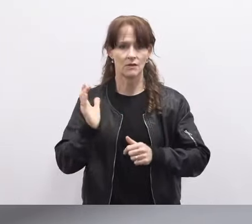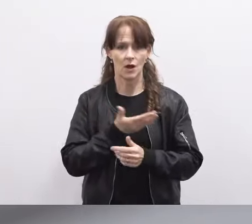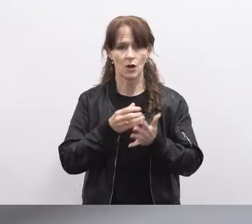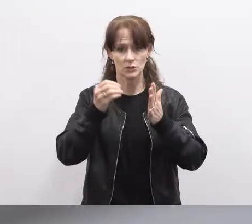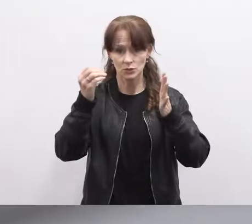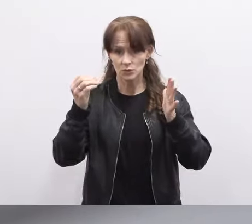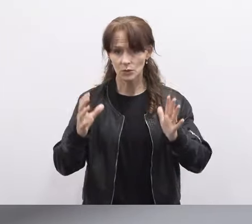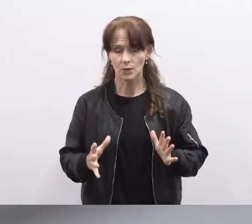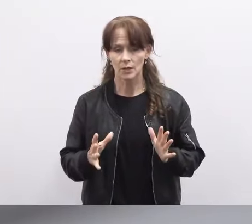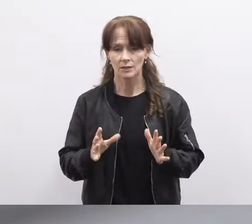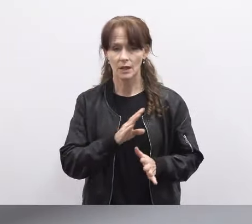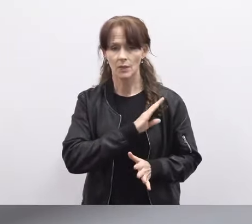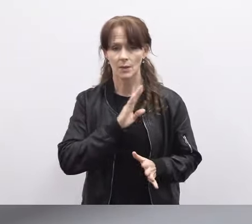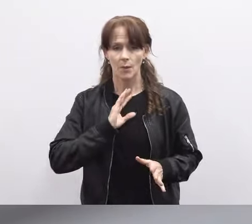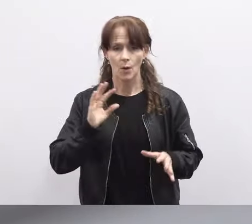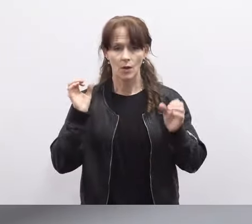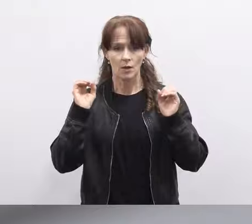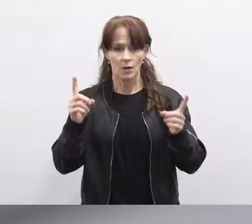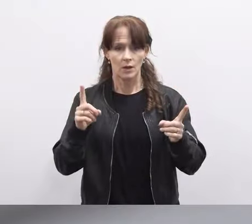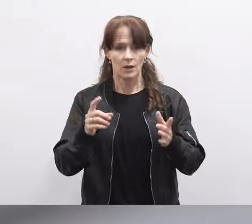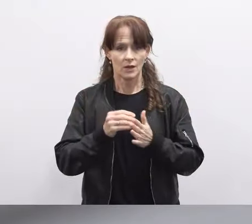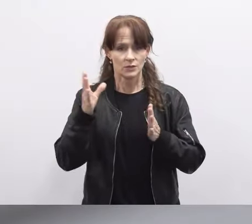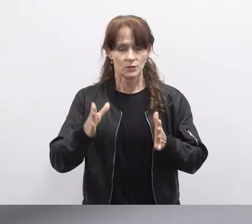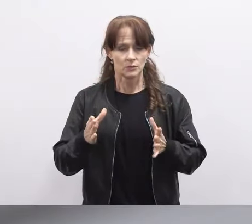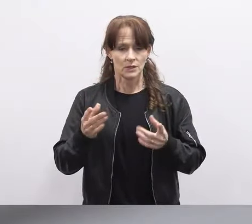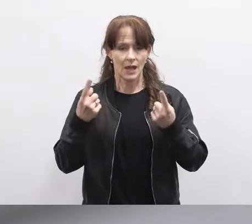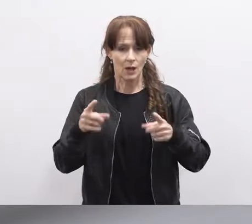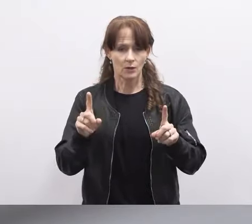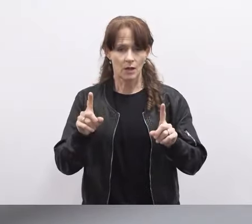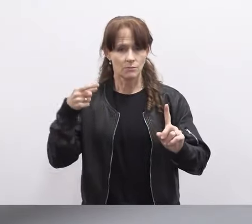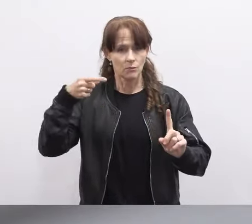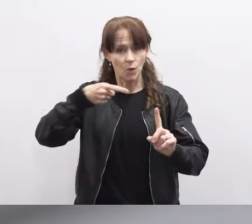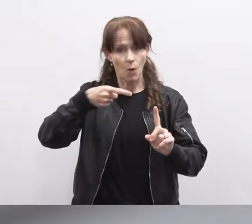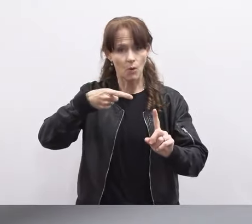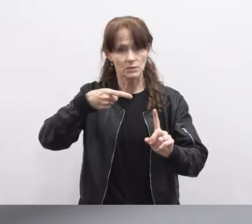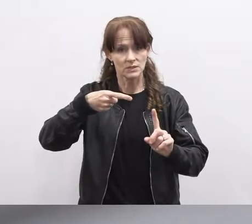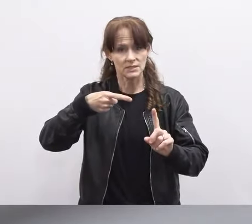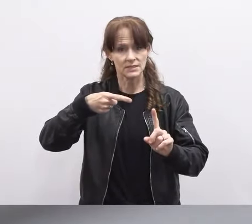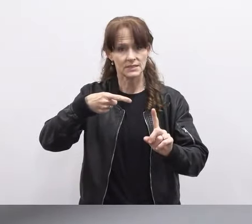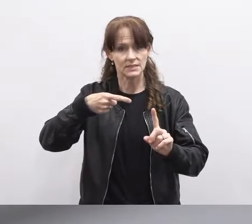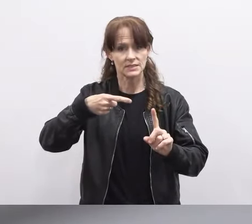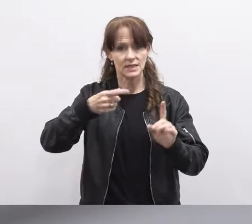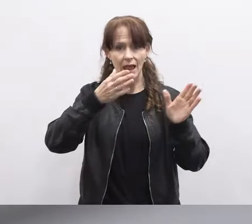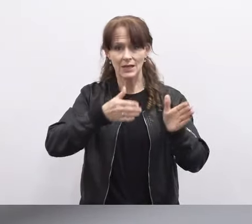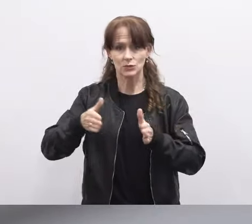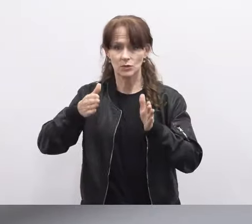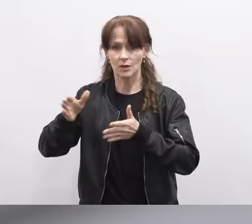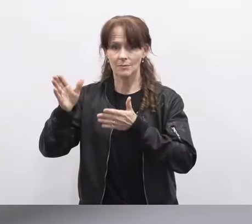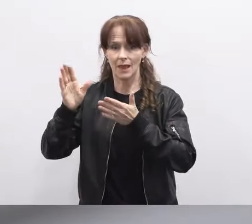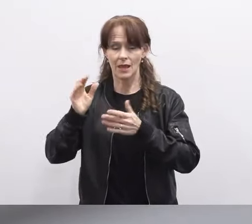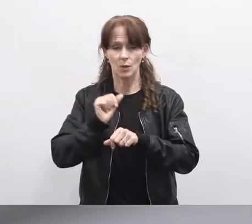and the board of education, student outcome goals, and our strategic plan that we'll be working on this spring.